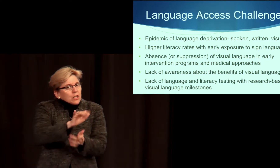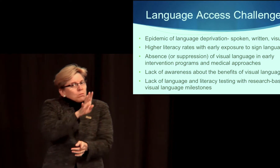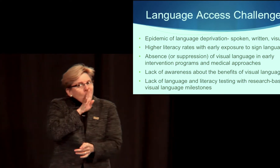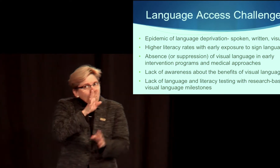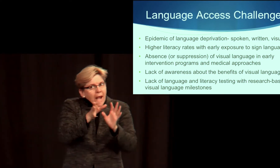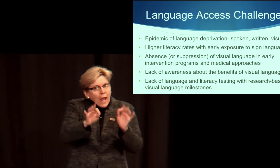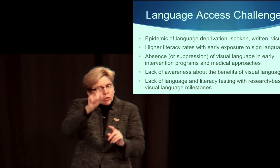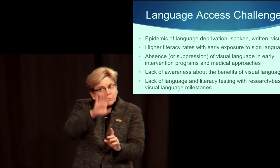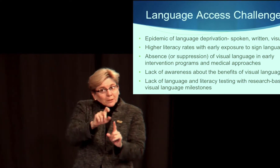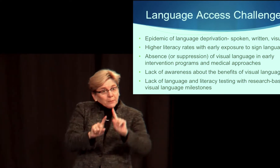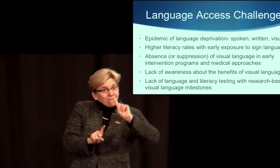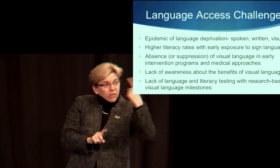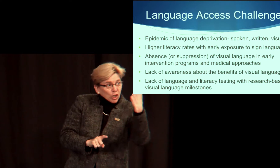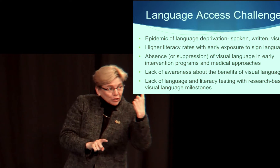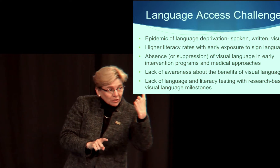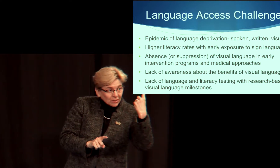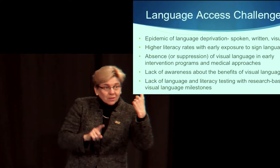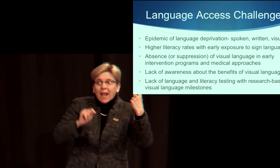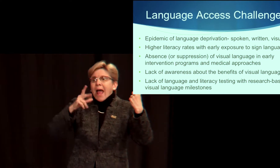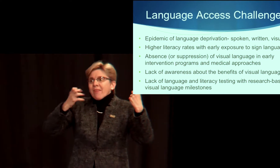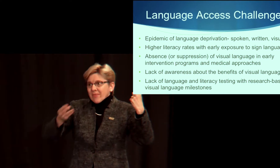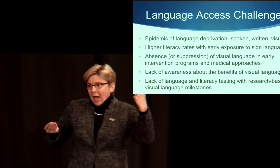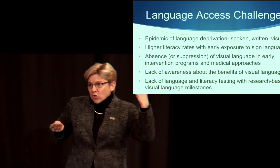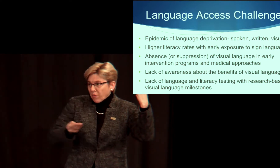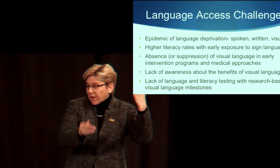still believe and endorse the idea that spoken language comes first